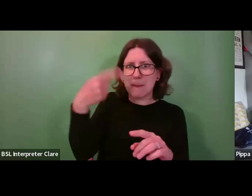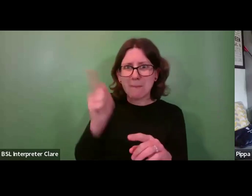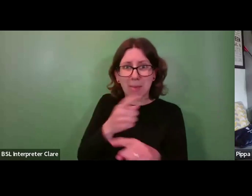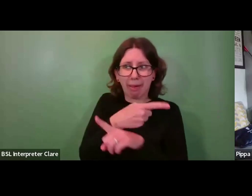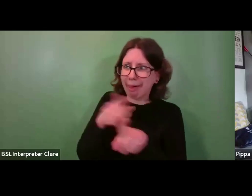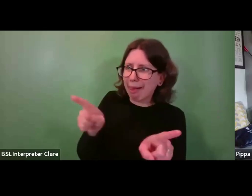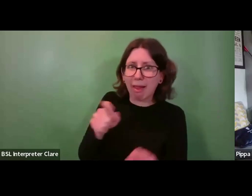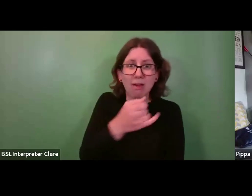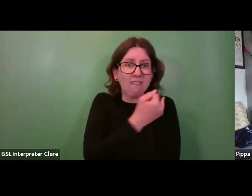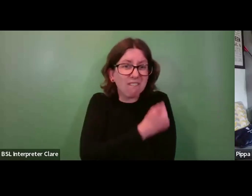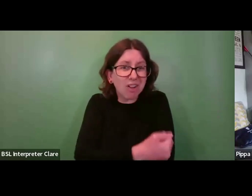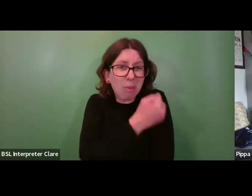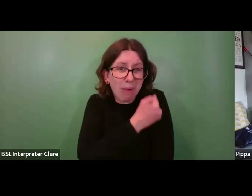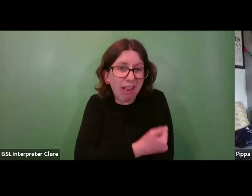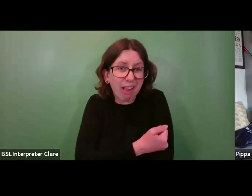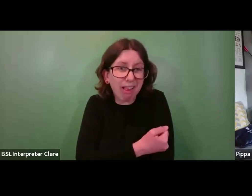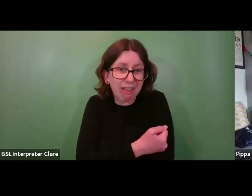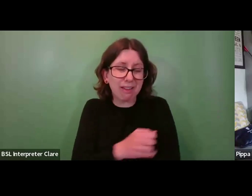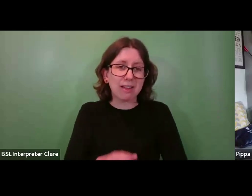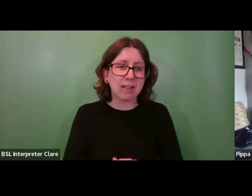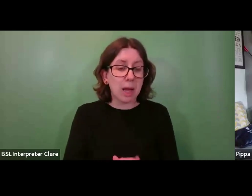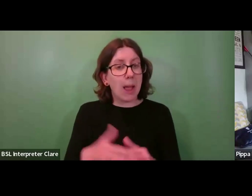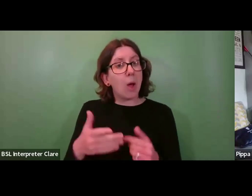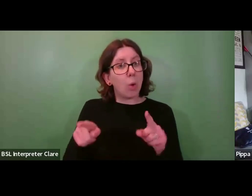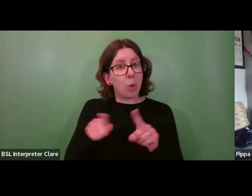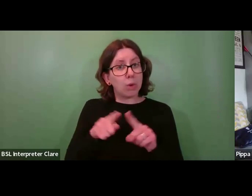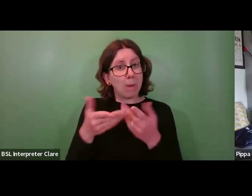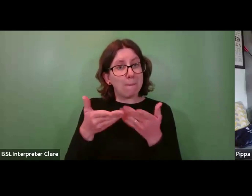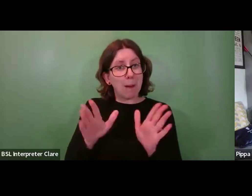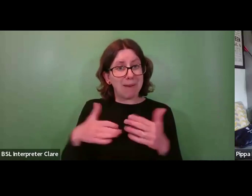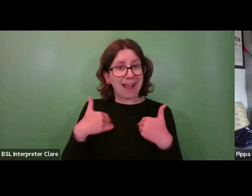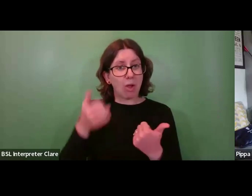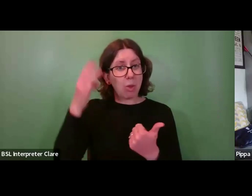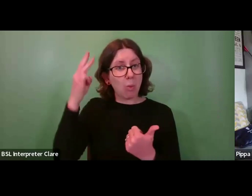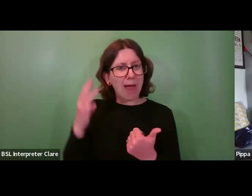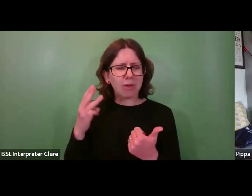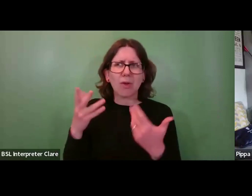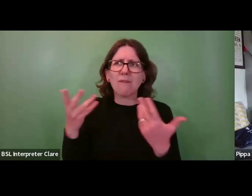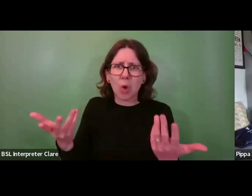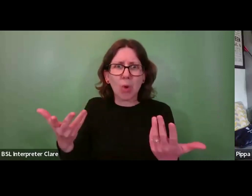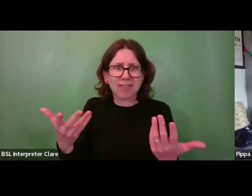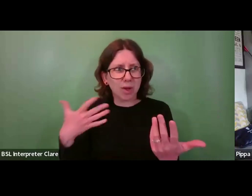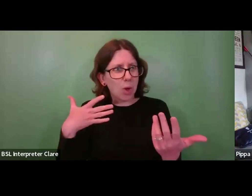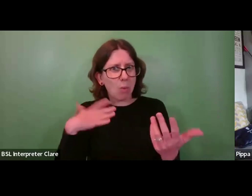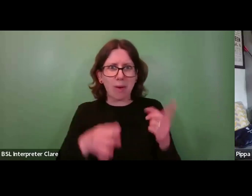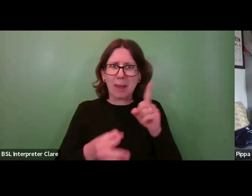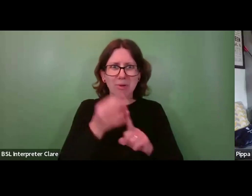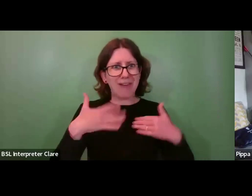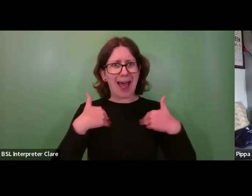society very often. And Public Health Wales, it's about improving the health of a nation. I can't do that on my own, of course. But